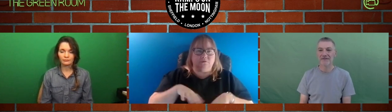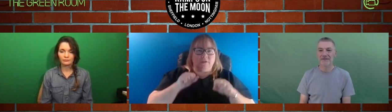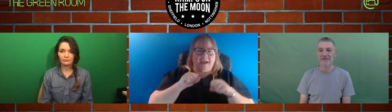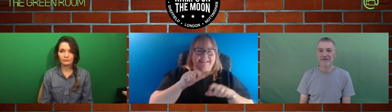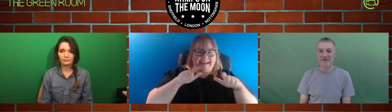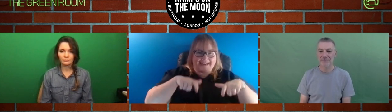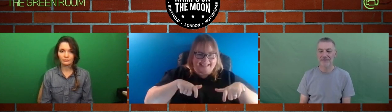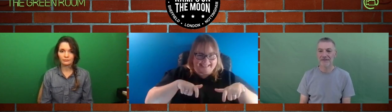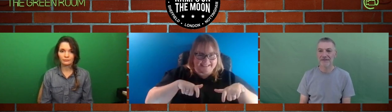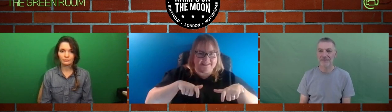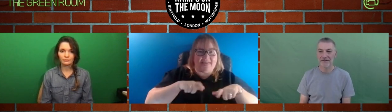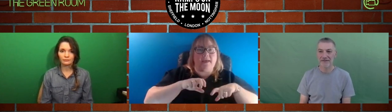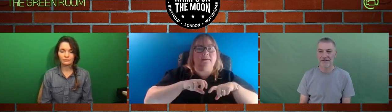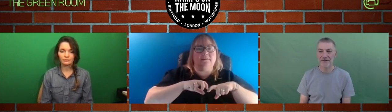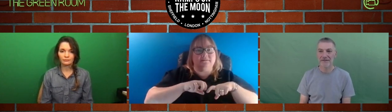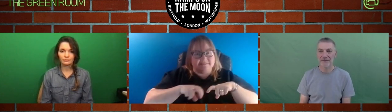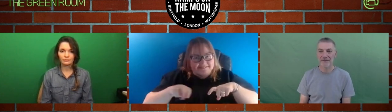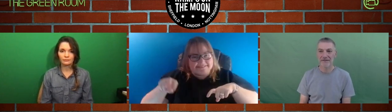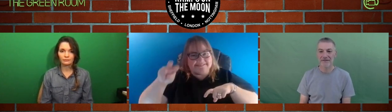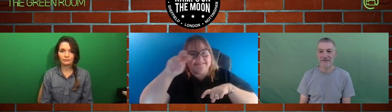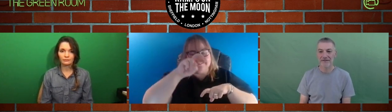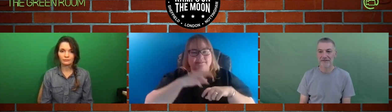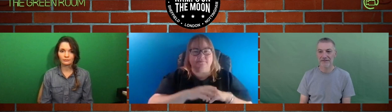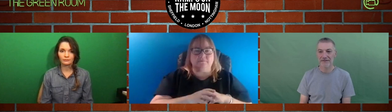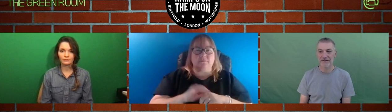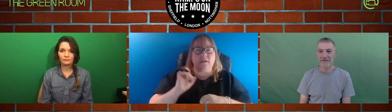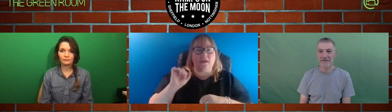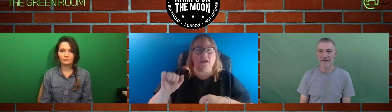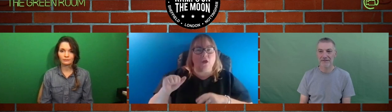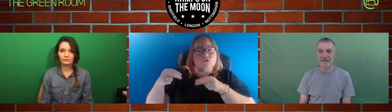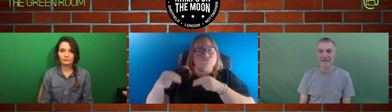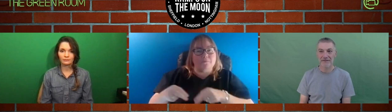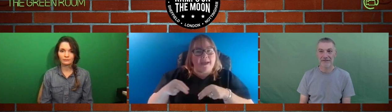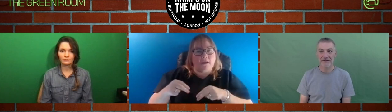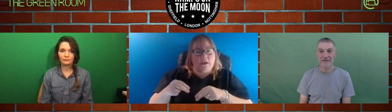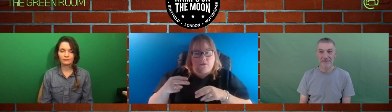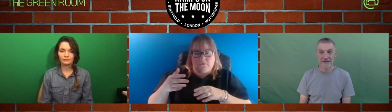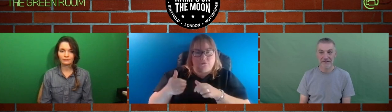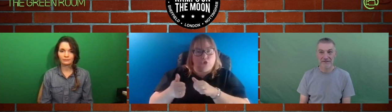tour and Rebekah's company is based in Huddersfield so you were living at